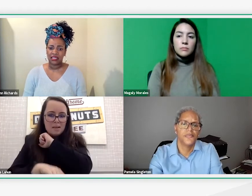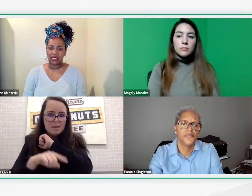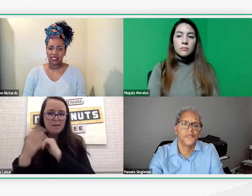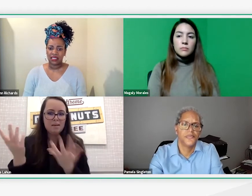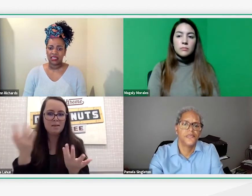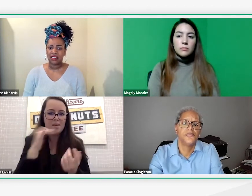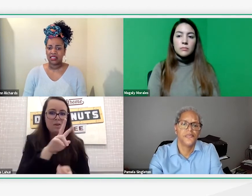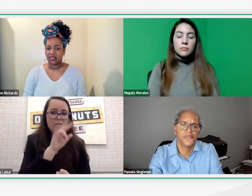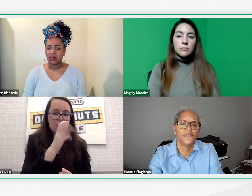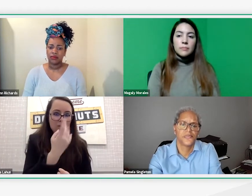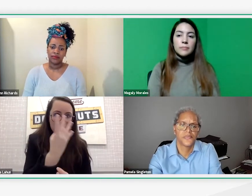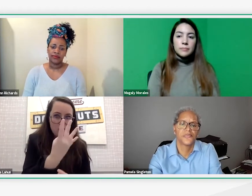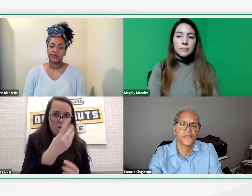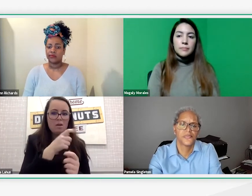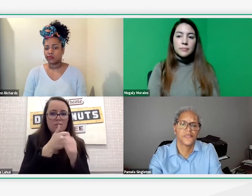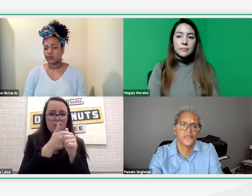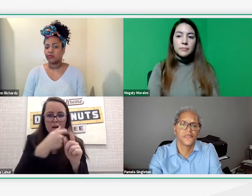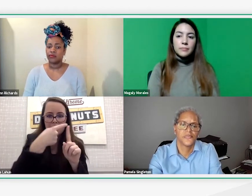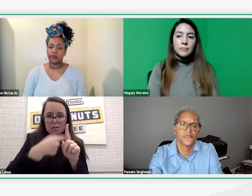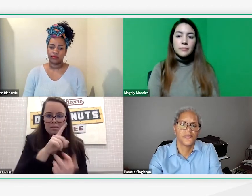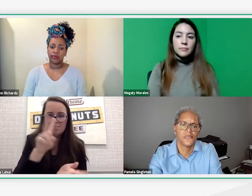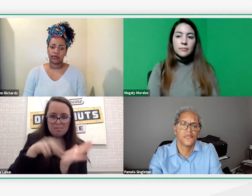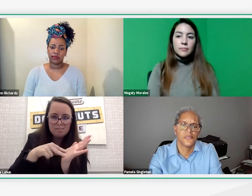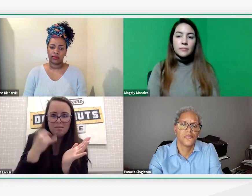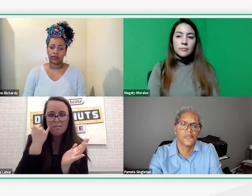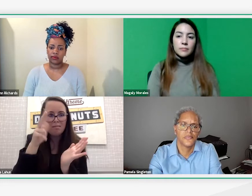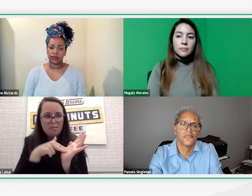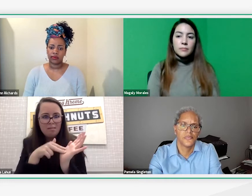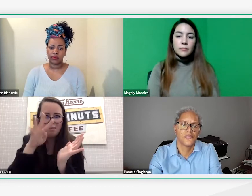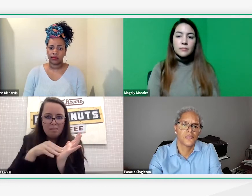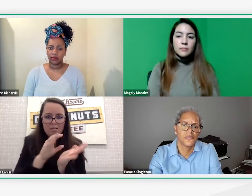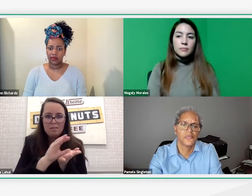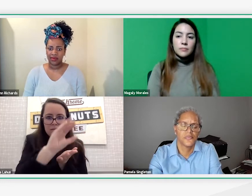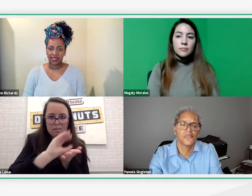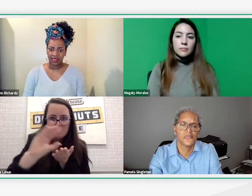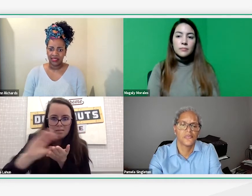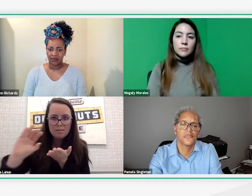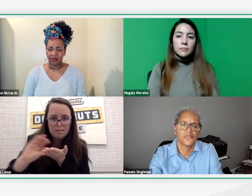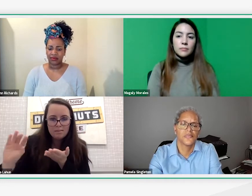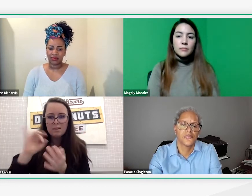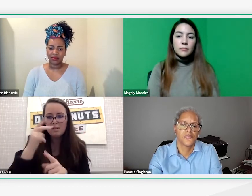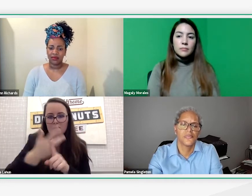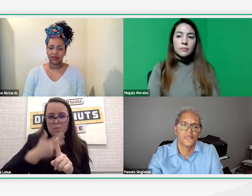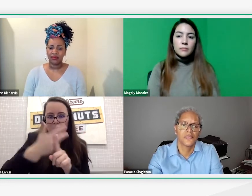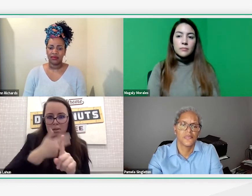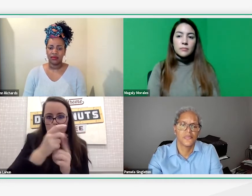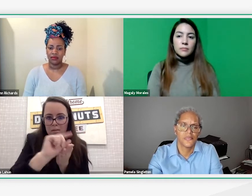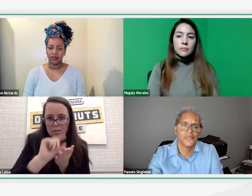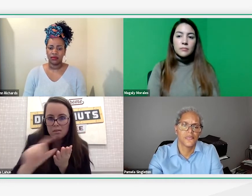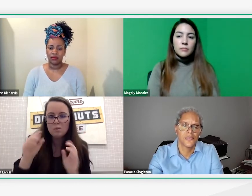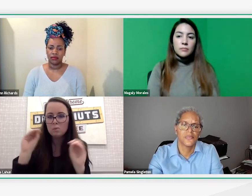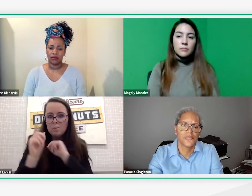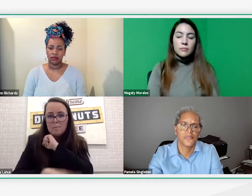This makes it so that you can pay it without having any penalty. You, say, pay $2,000 every